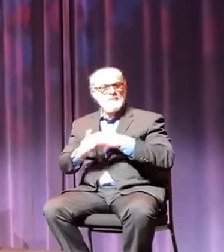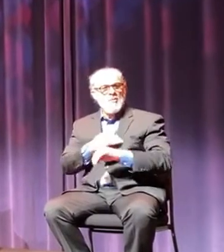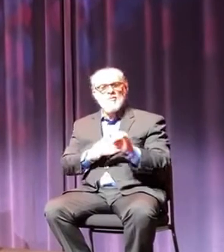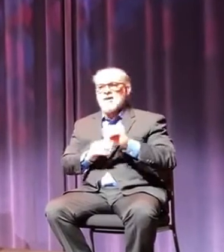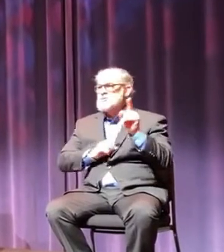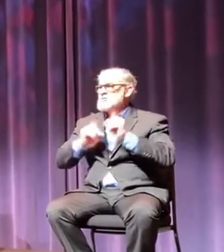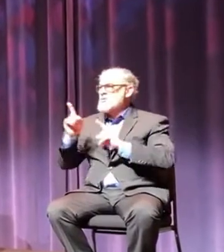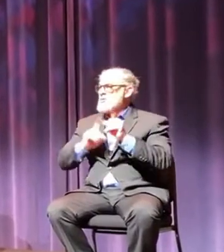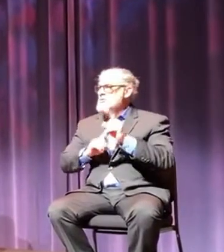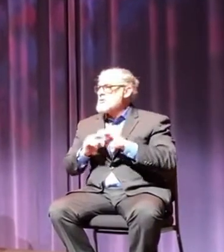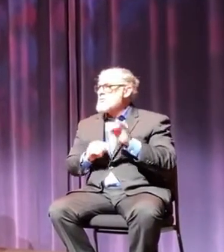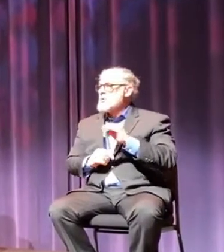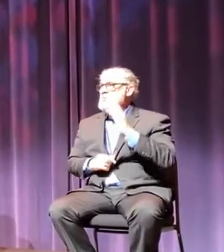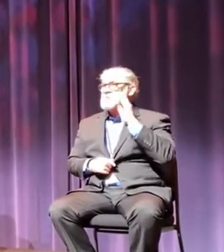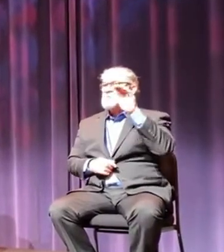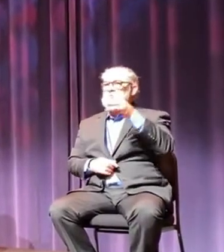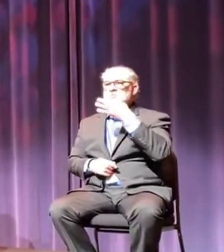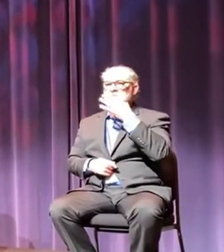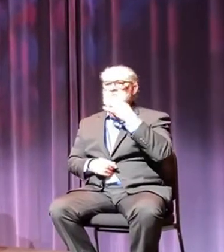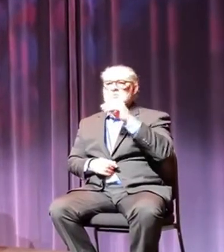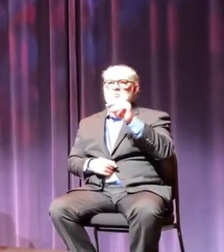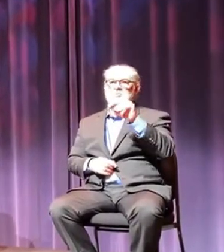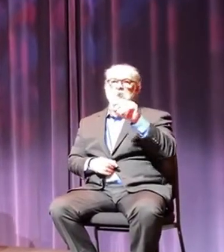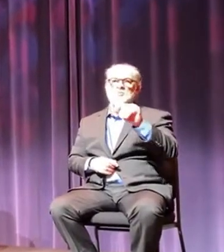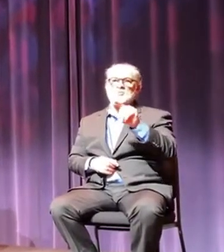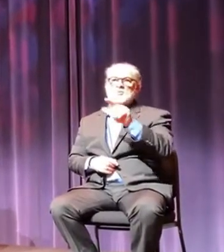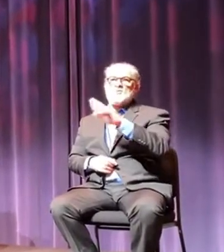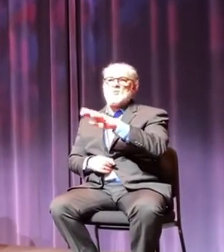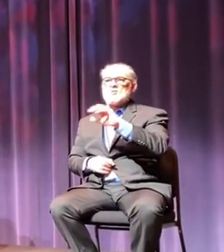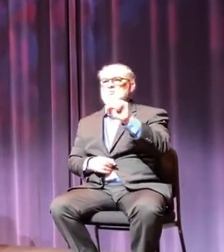which is forthcoming in 2024 at Swallow Tail Press.